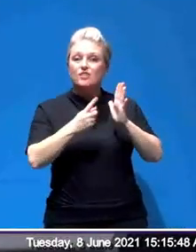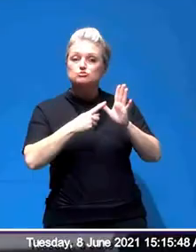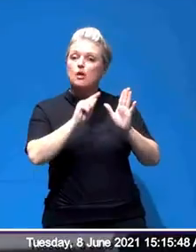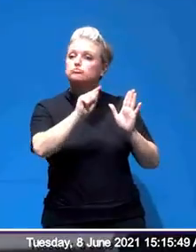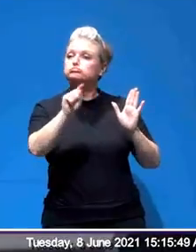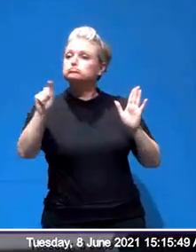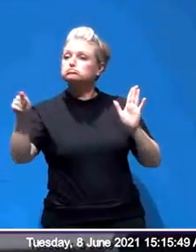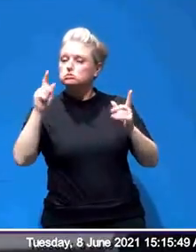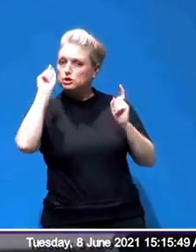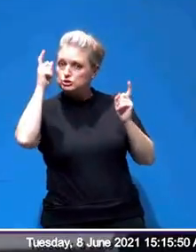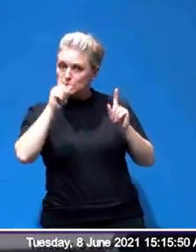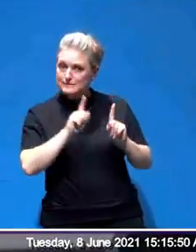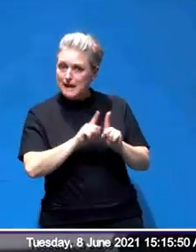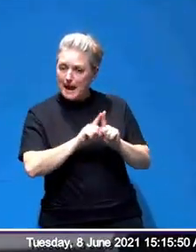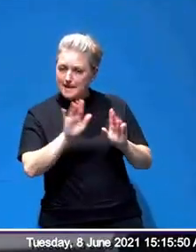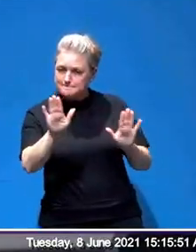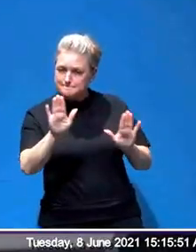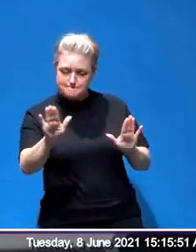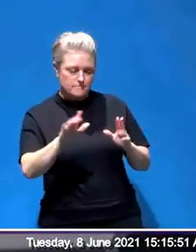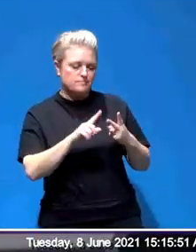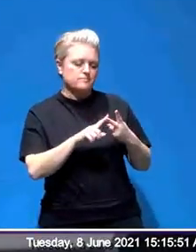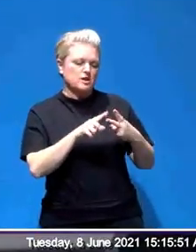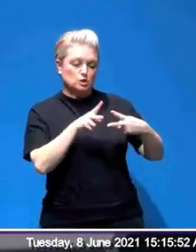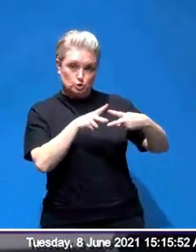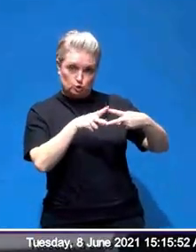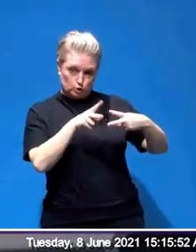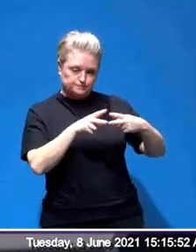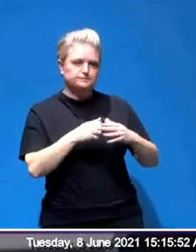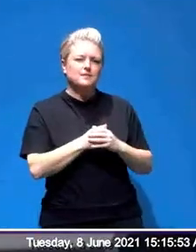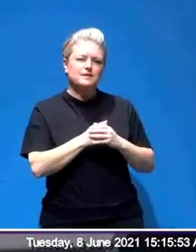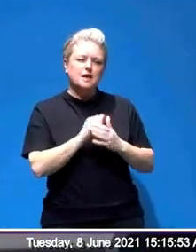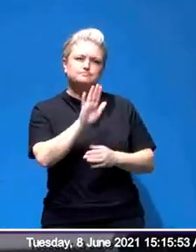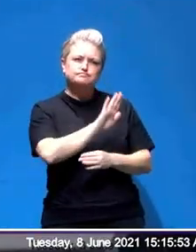That was probably in October/November time.